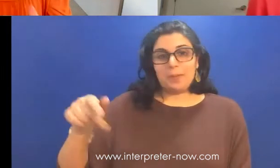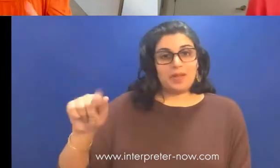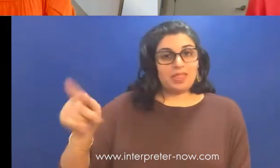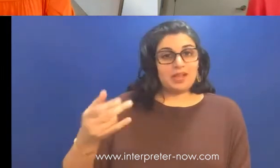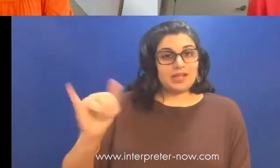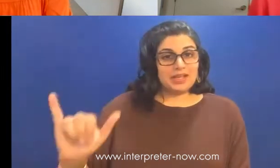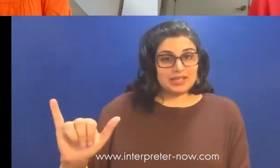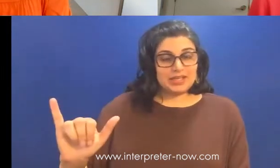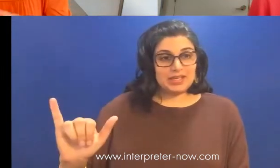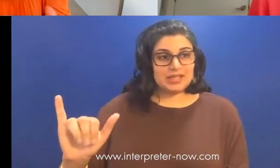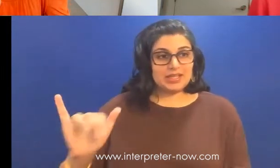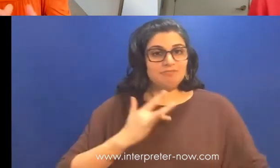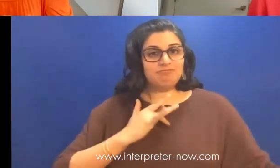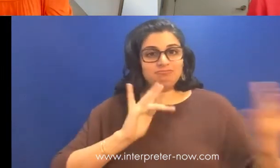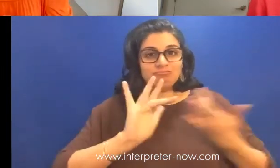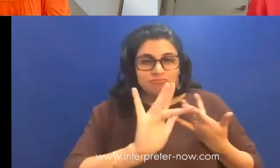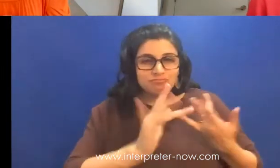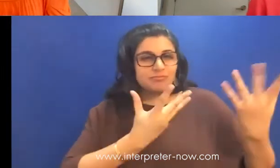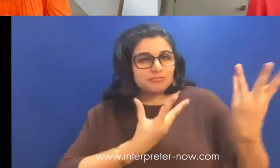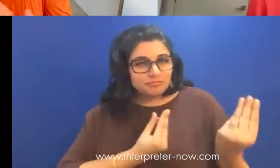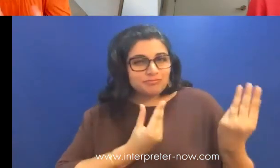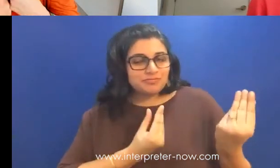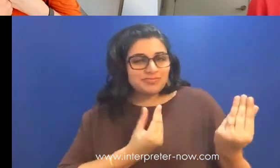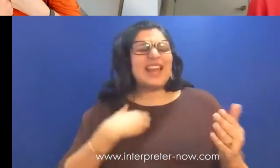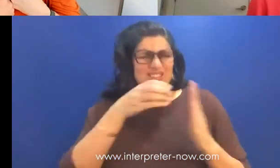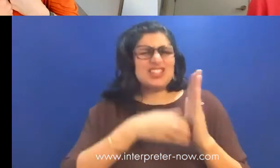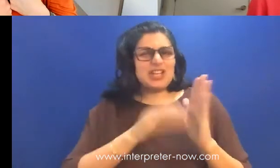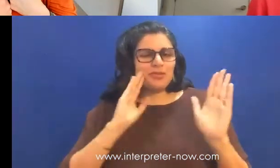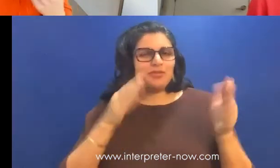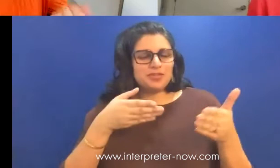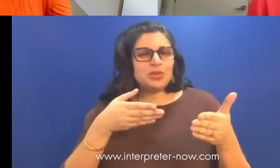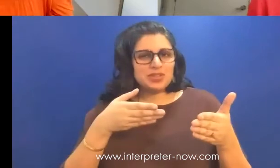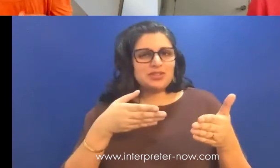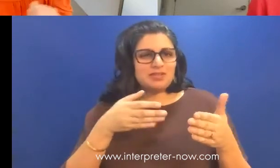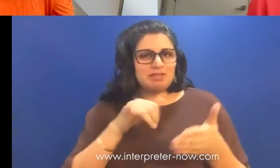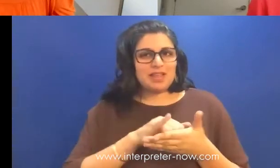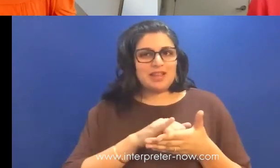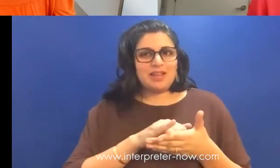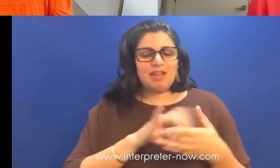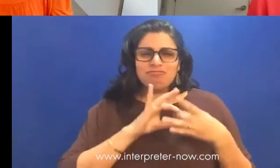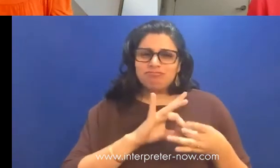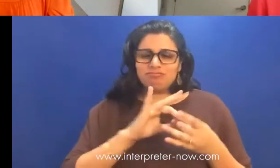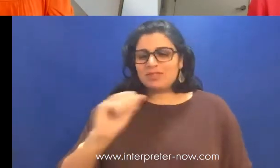You have a chapter focused on empathy as well. It's near and dear to my heart. Allyship is empathy in action.